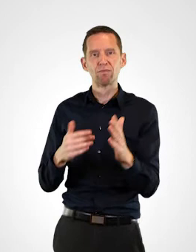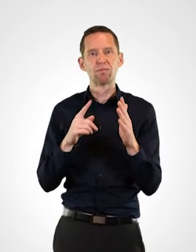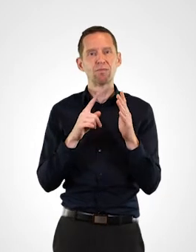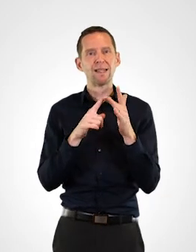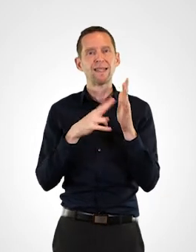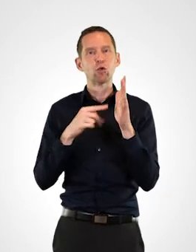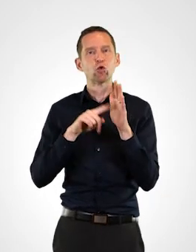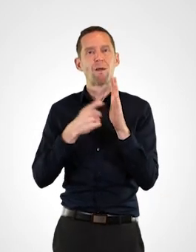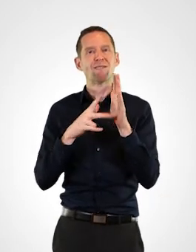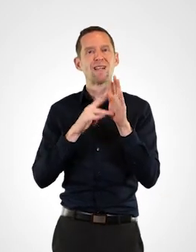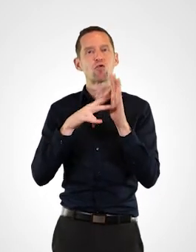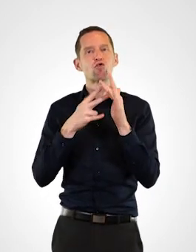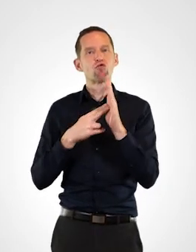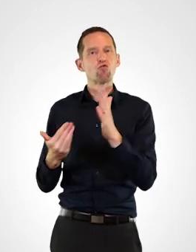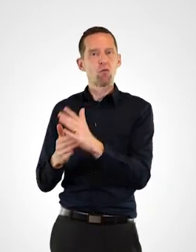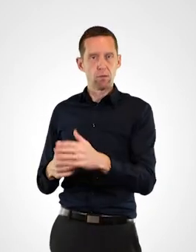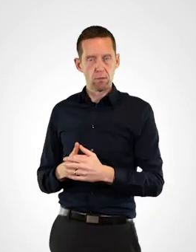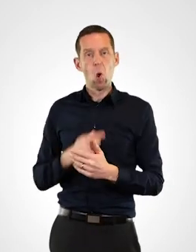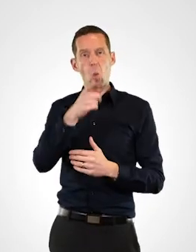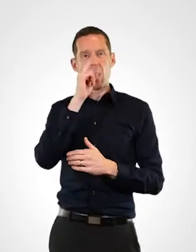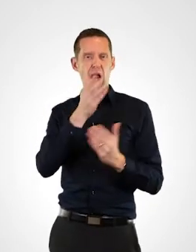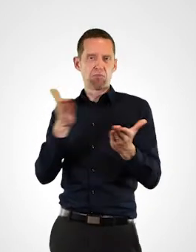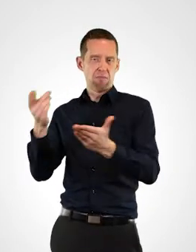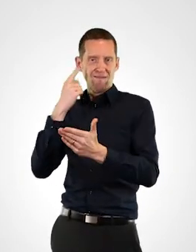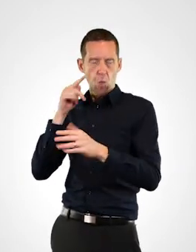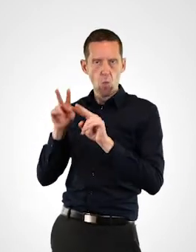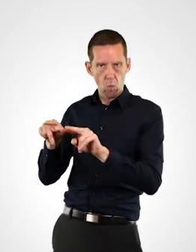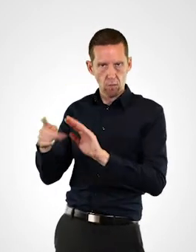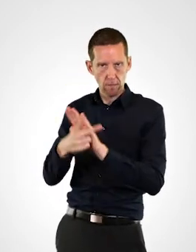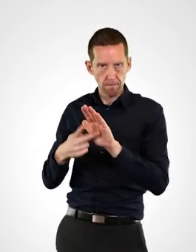So I'll let you go to the Vocal Development website and take a look,